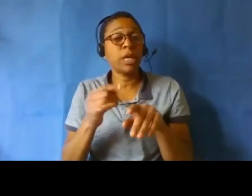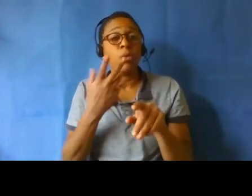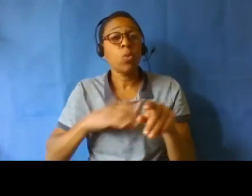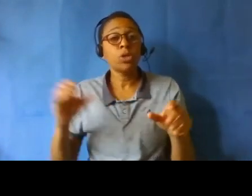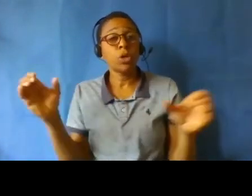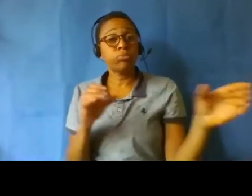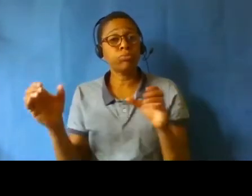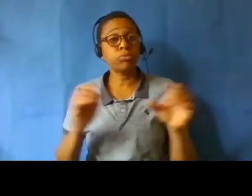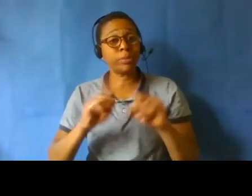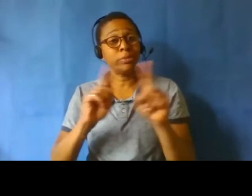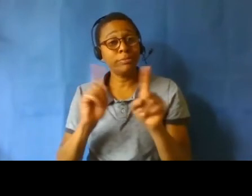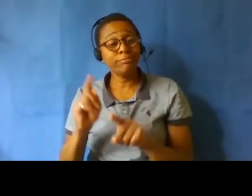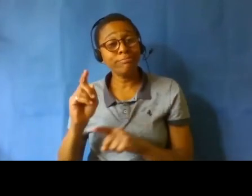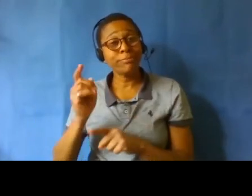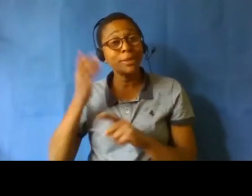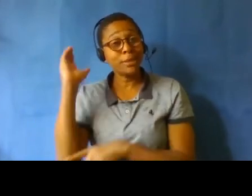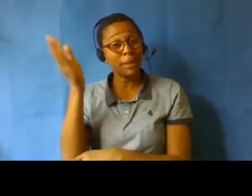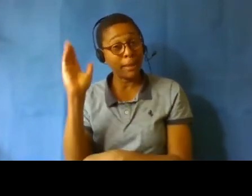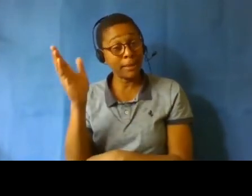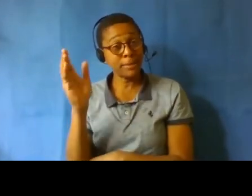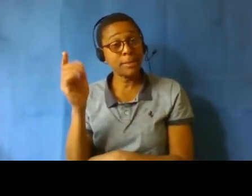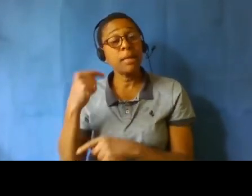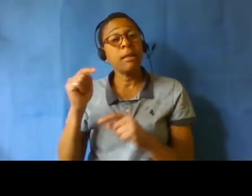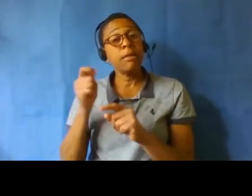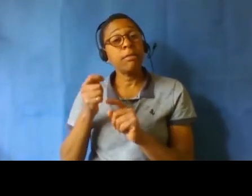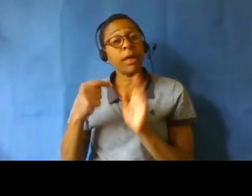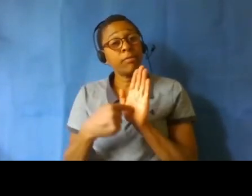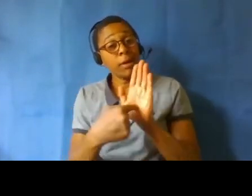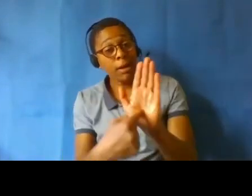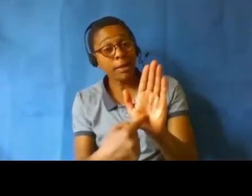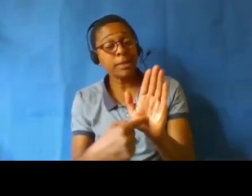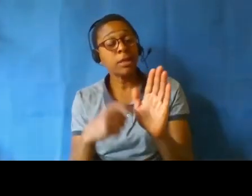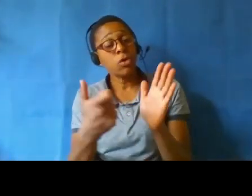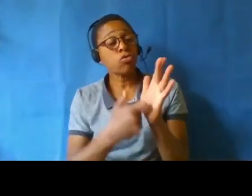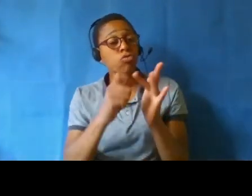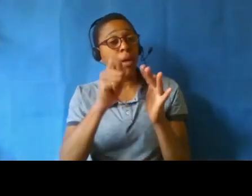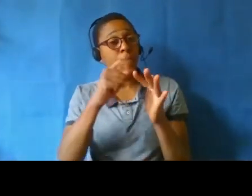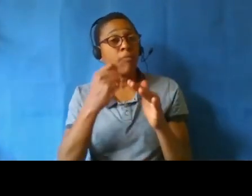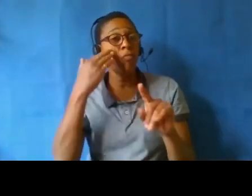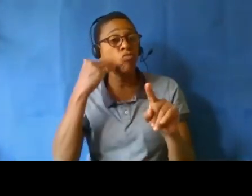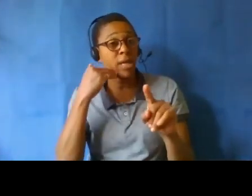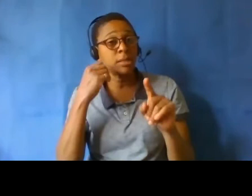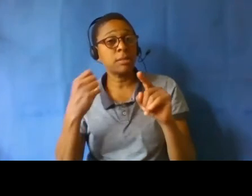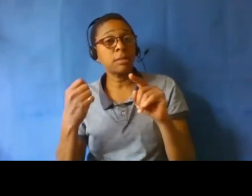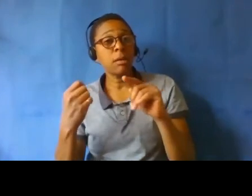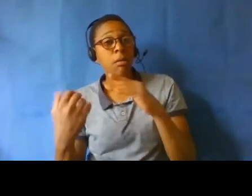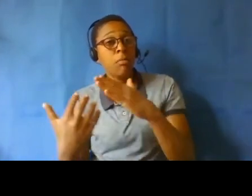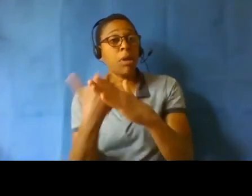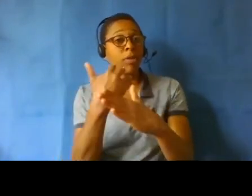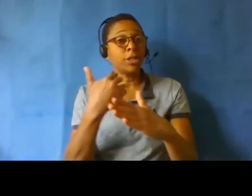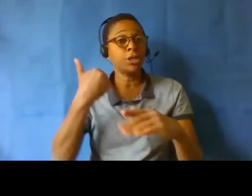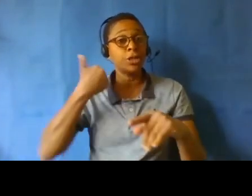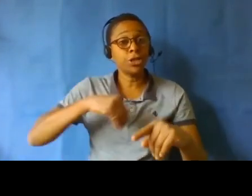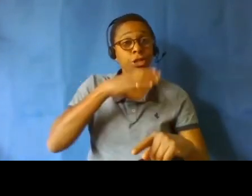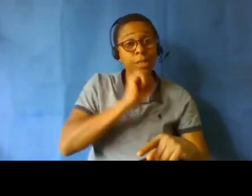intersections of crip with issues of race migration gender and sexuality our